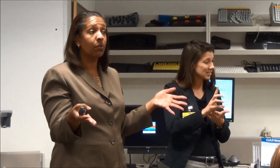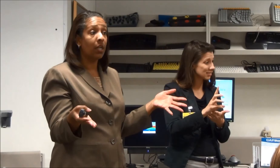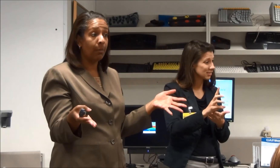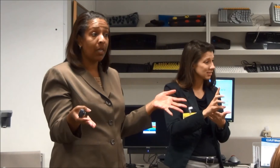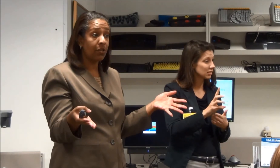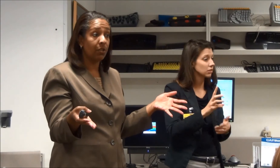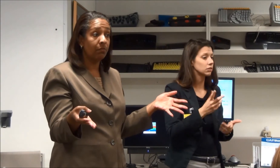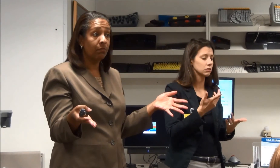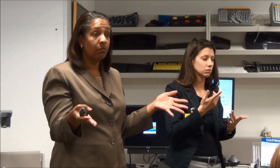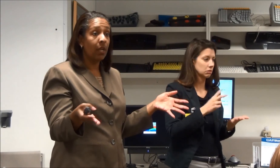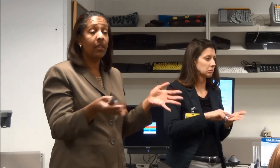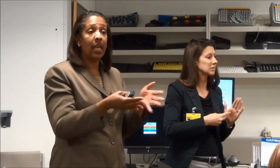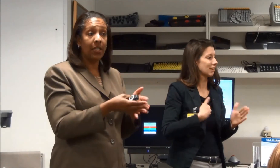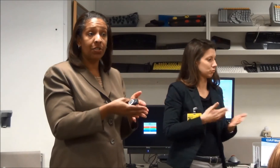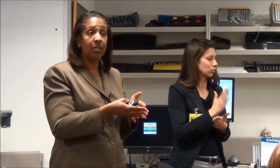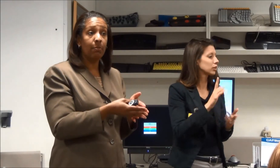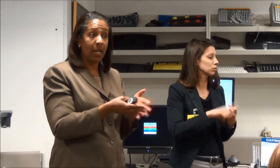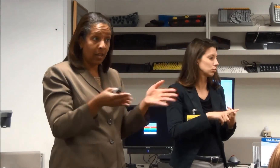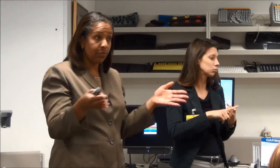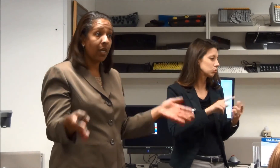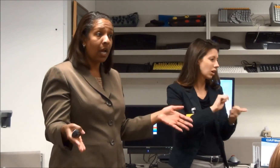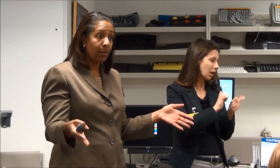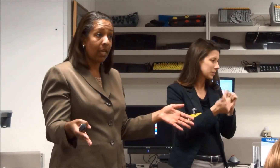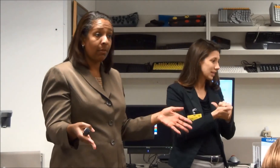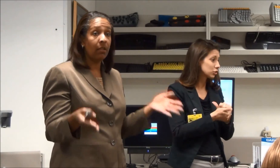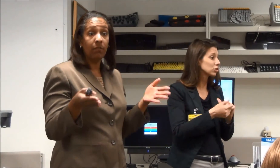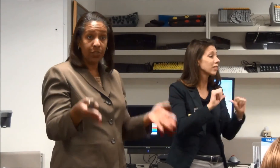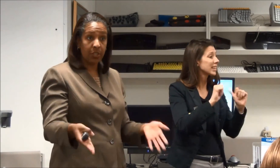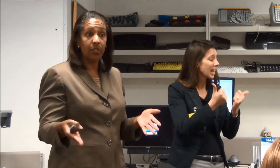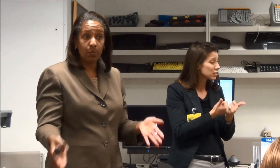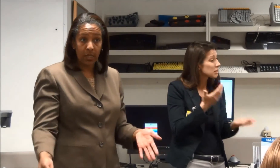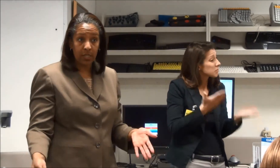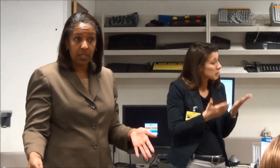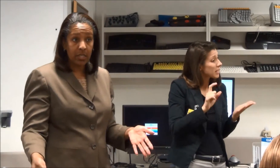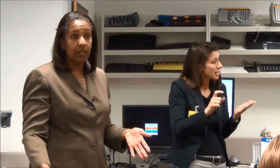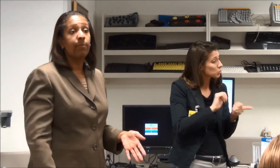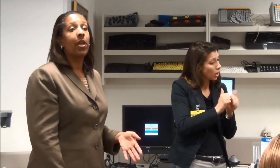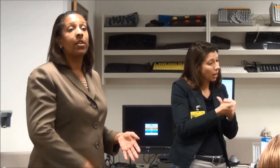to an accommodation, and the Agency might have to accommodate me for six weeks, and